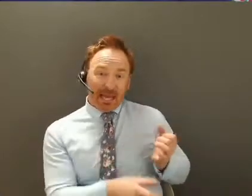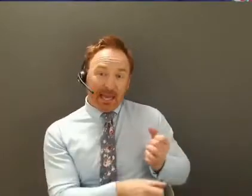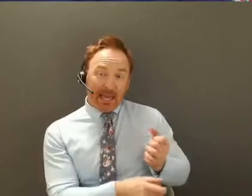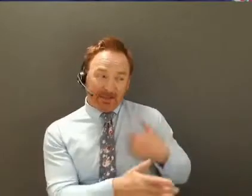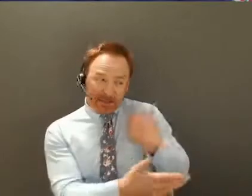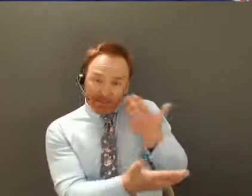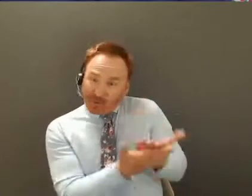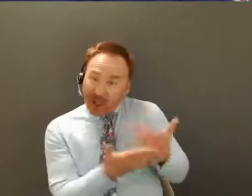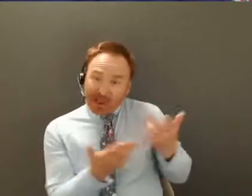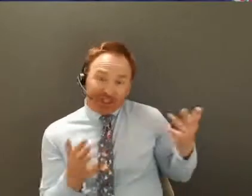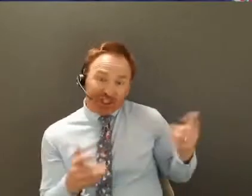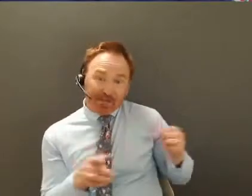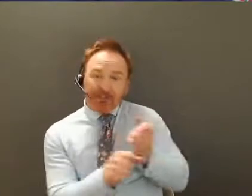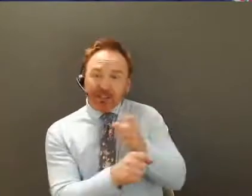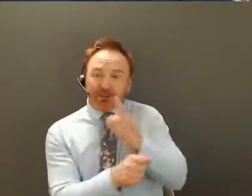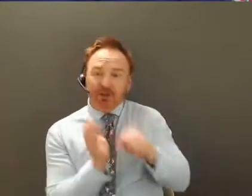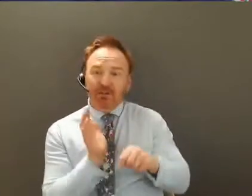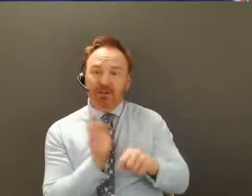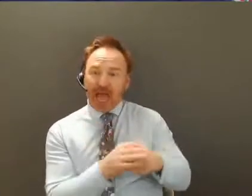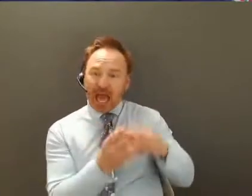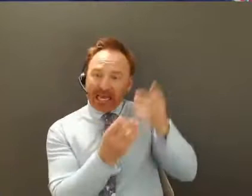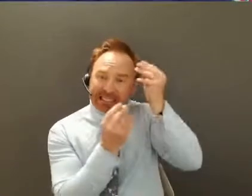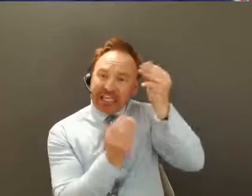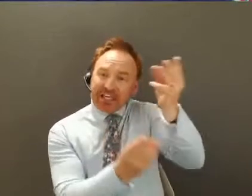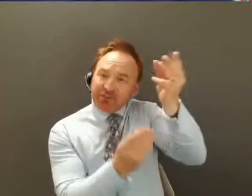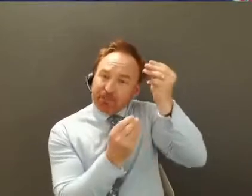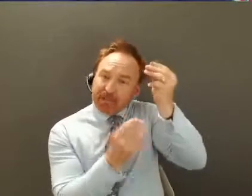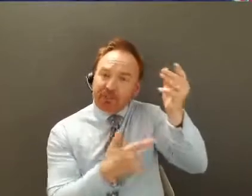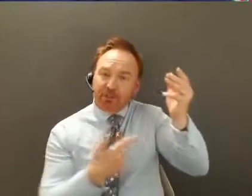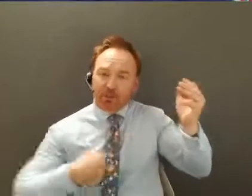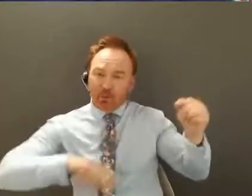probably some kind of breach weather intentional or